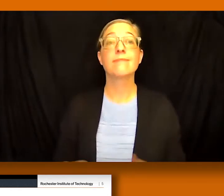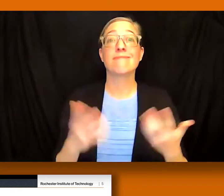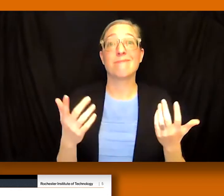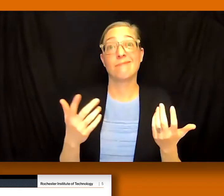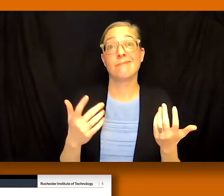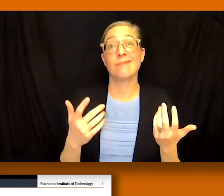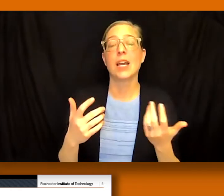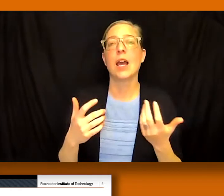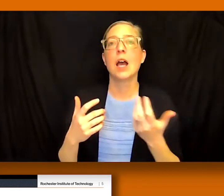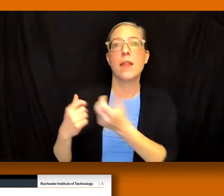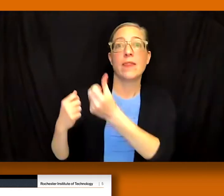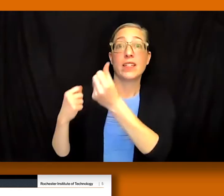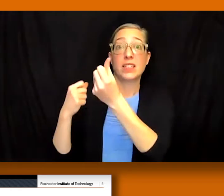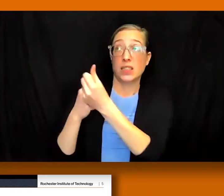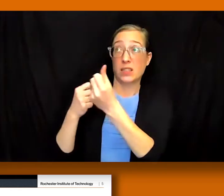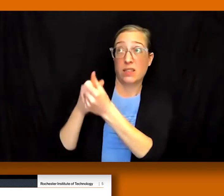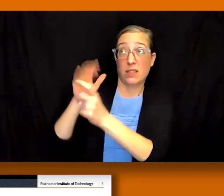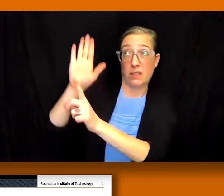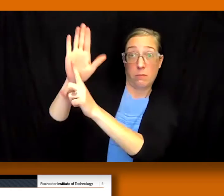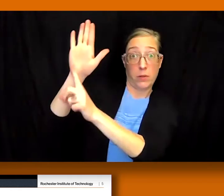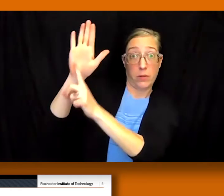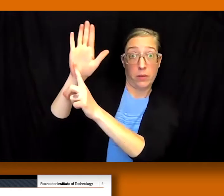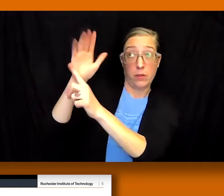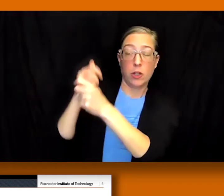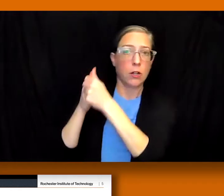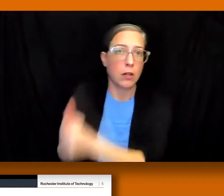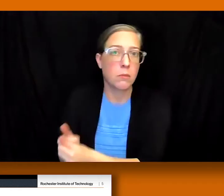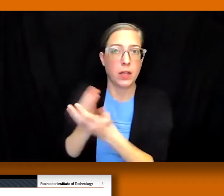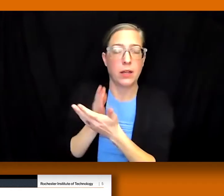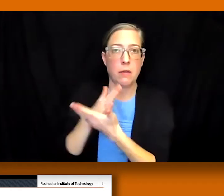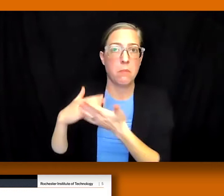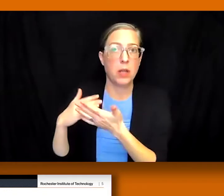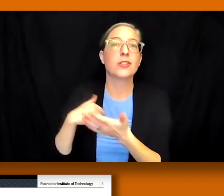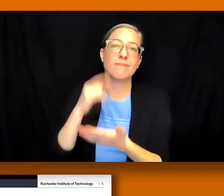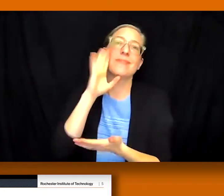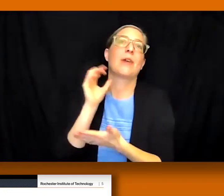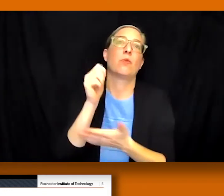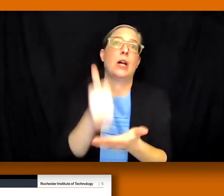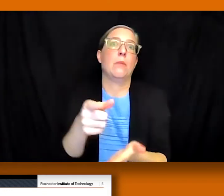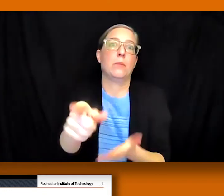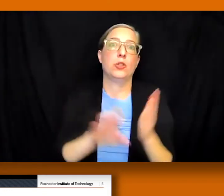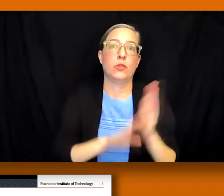based on your cost estimates usin...utilizing RIT rates.